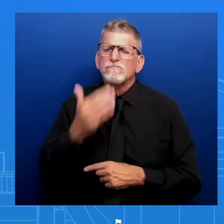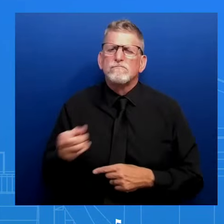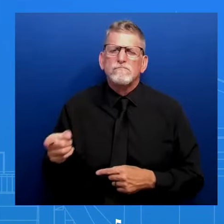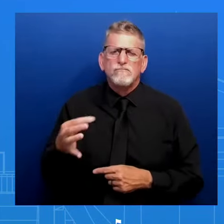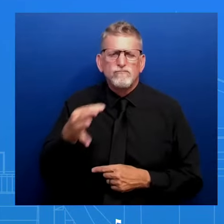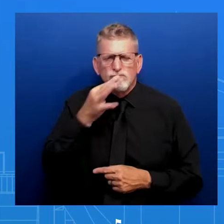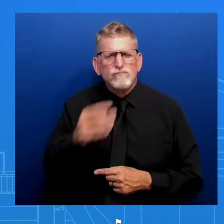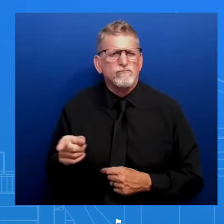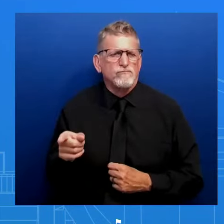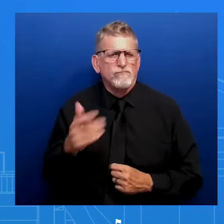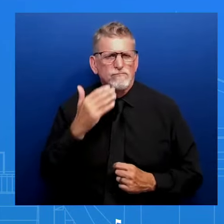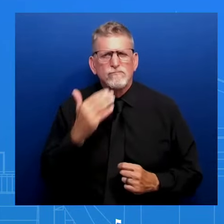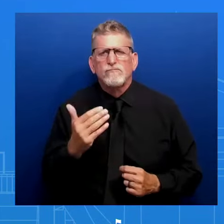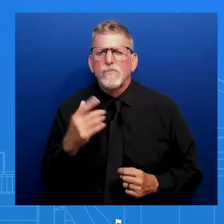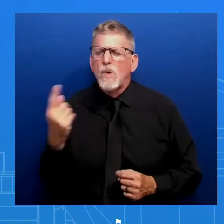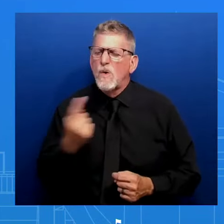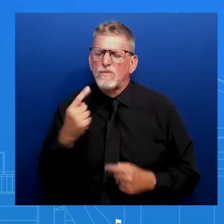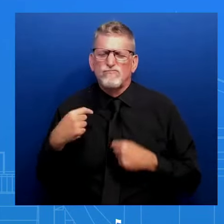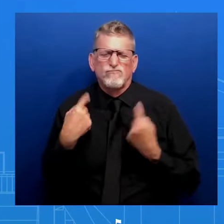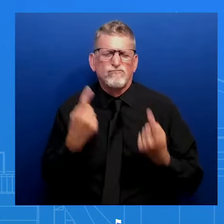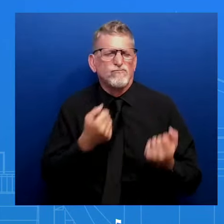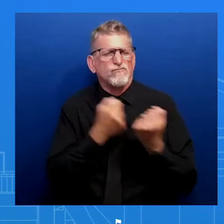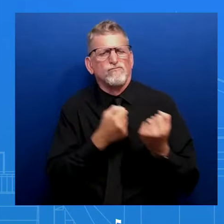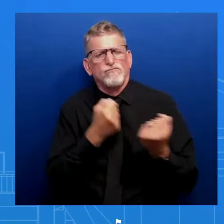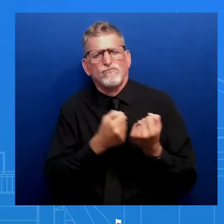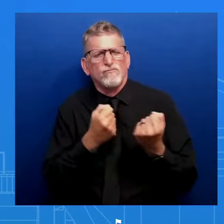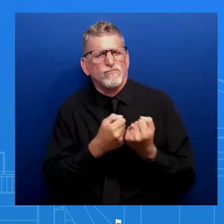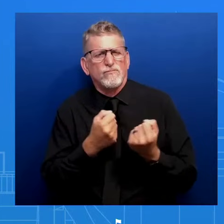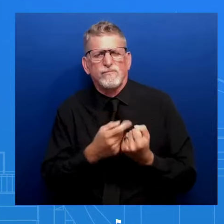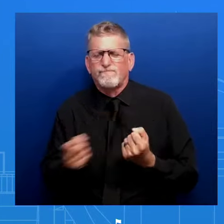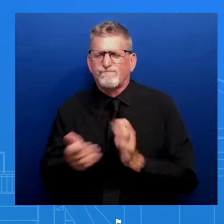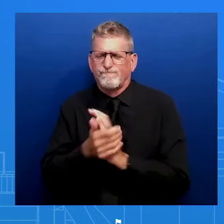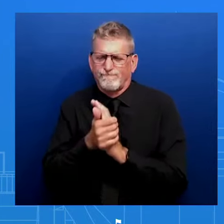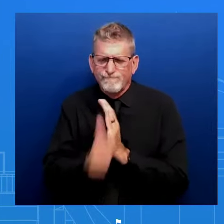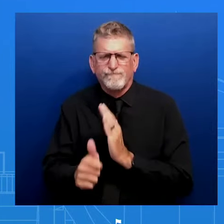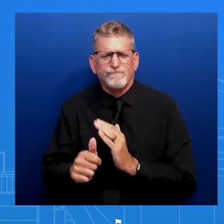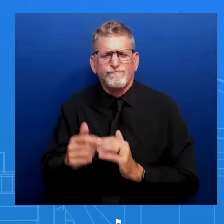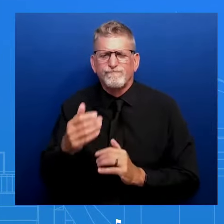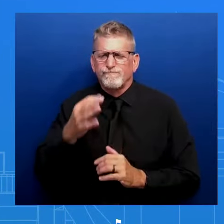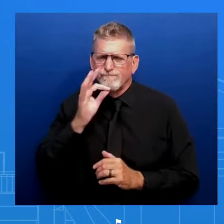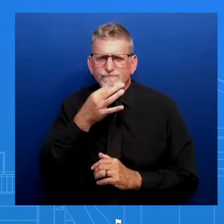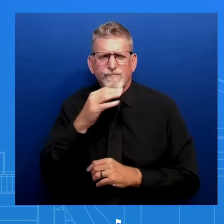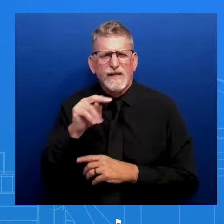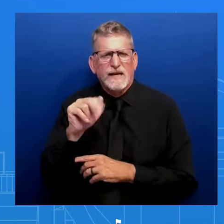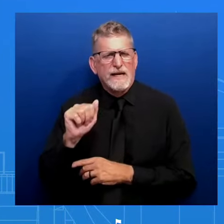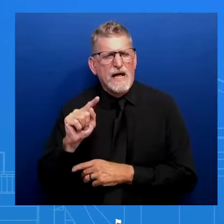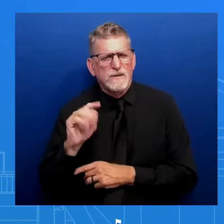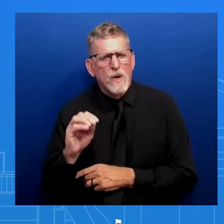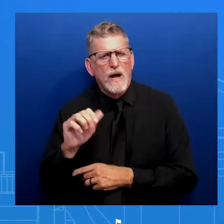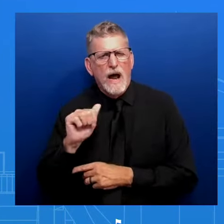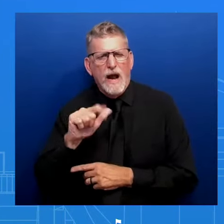They're hosting something like 170,000 Ukrainians on Italian soil, just taking care of these folks while this war rages on.